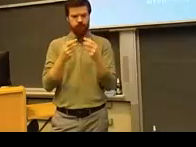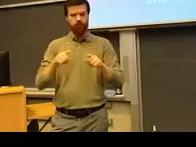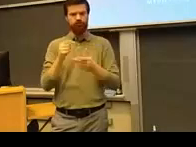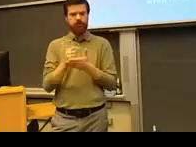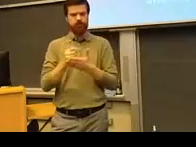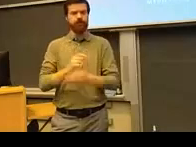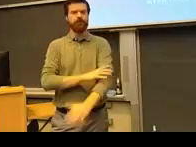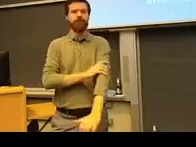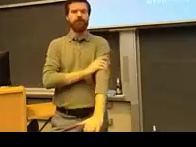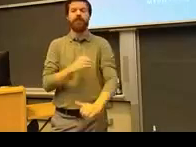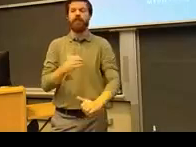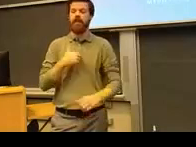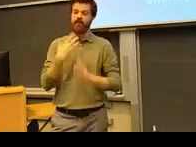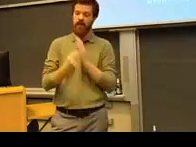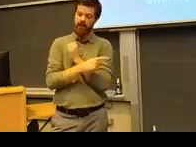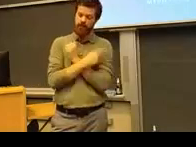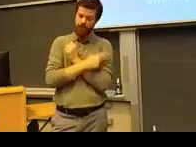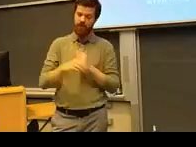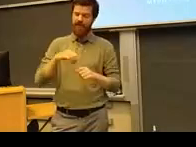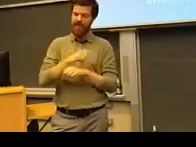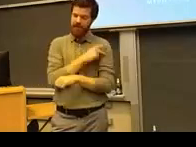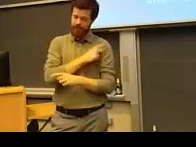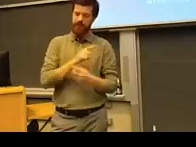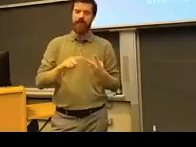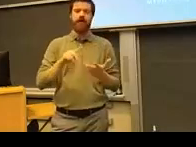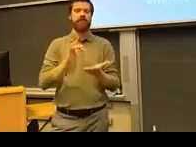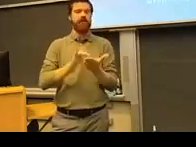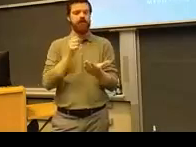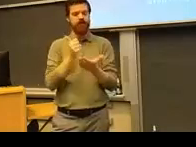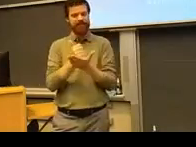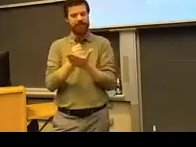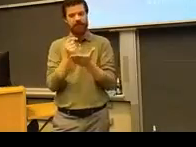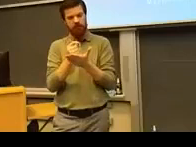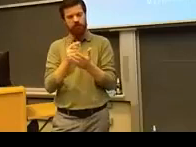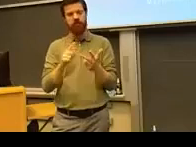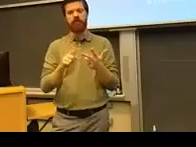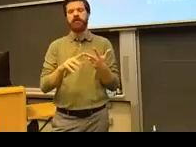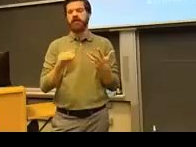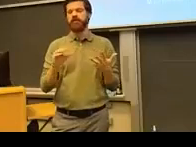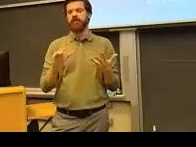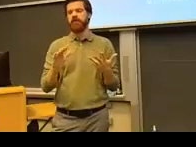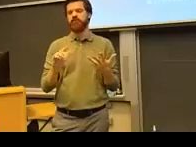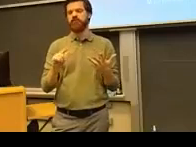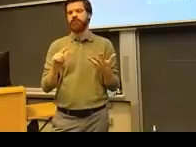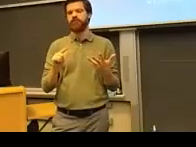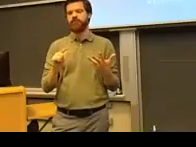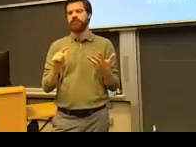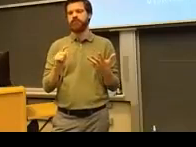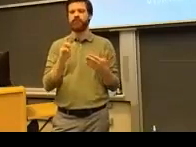outpatient inpatient medication assisted therapy and um Residential Treatment supportive living